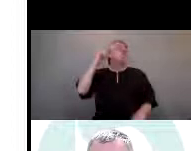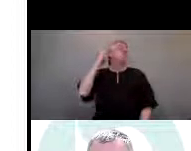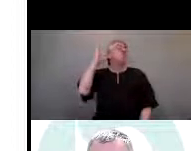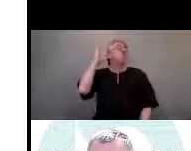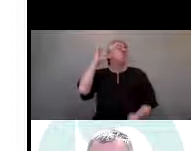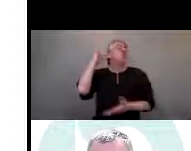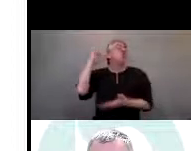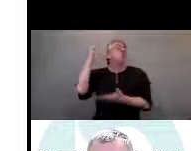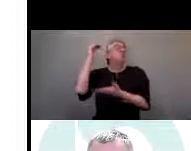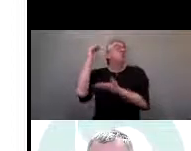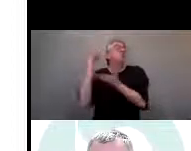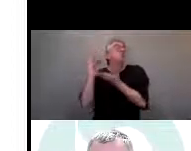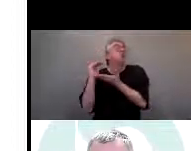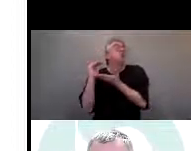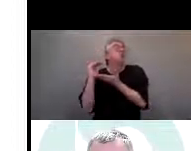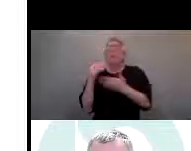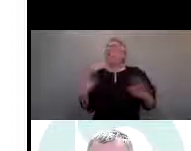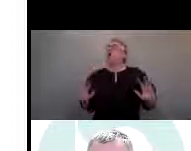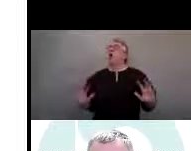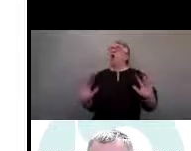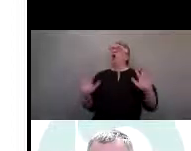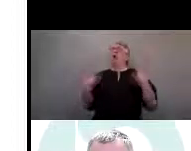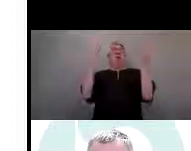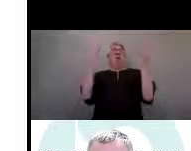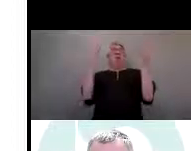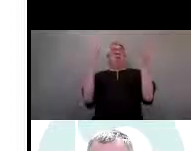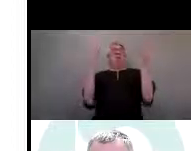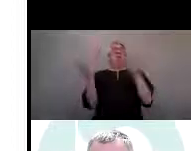contributes to their quality of life. There are